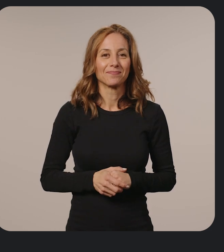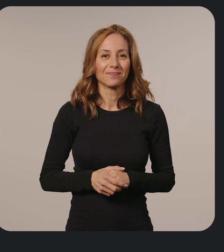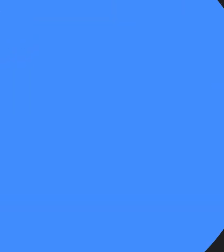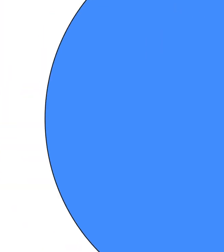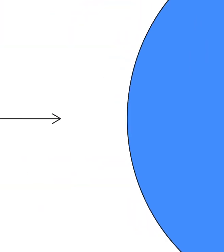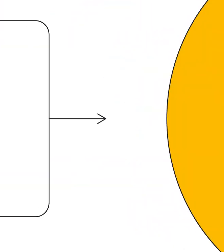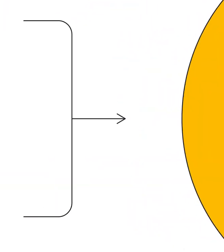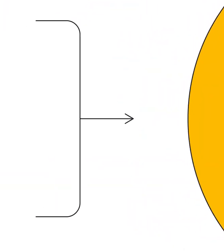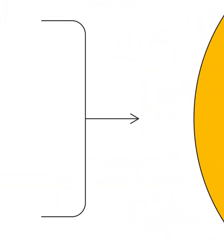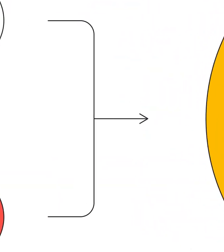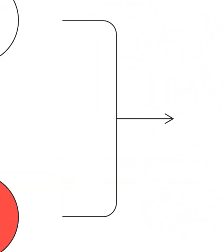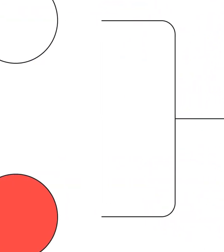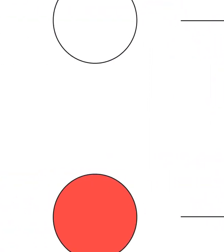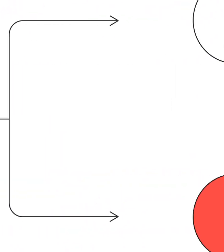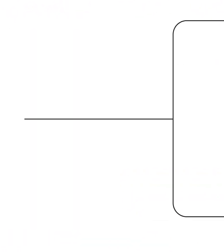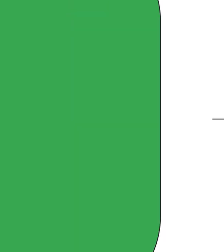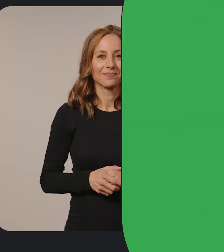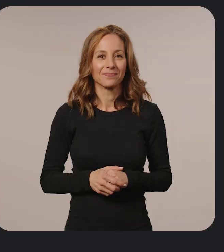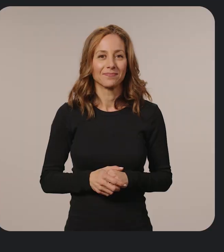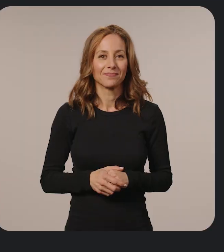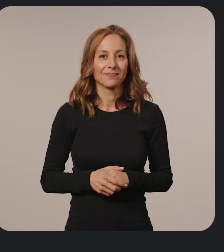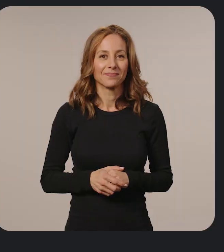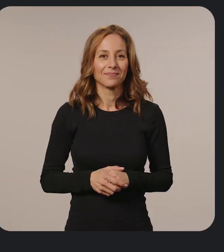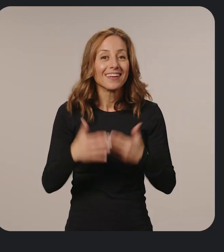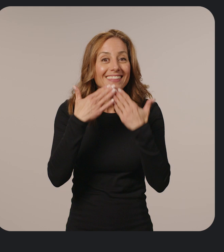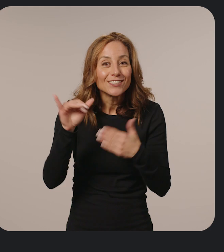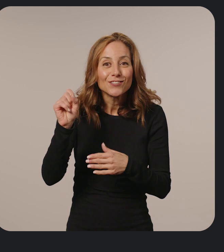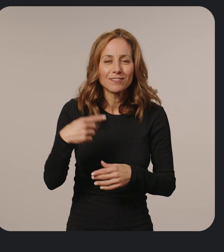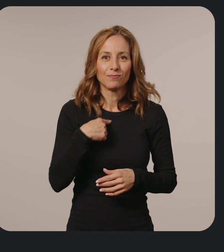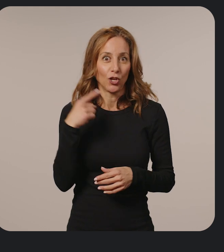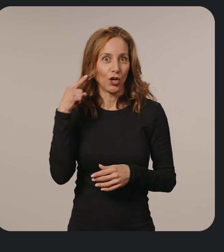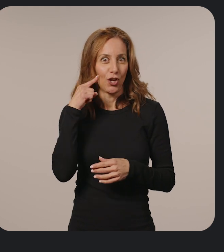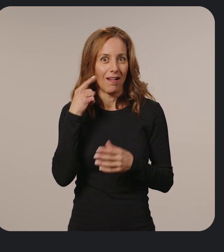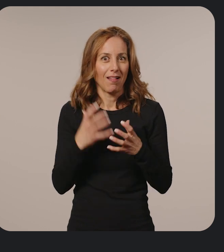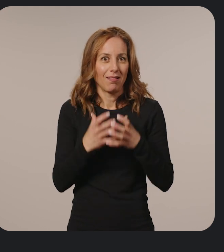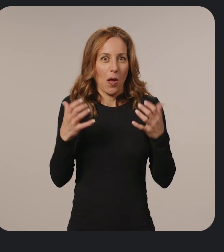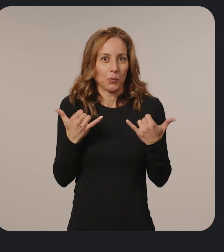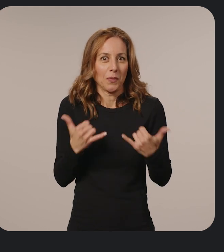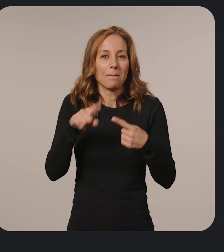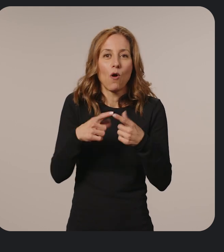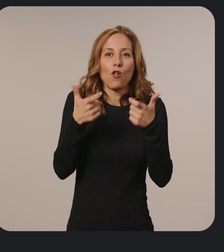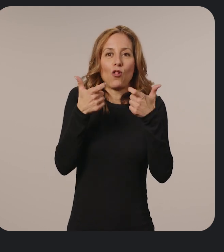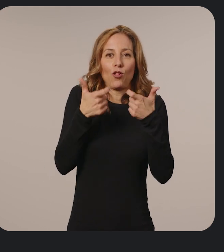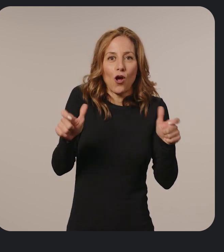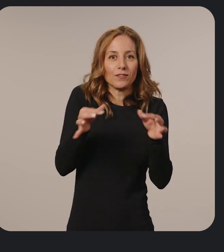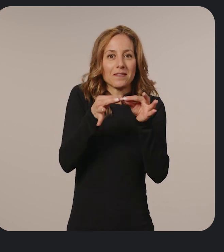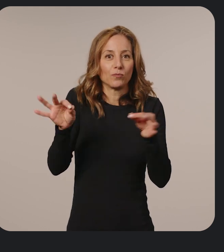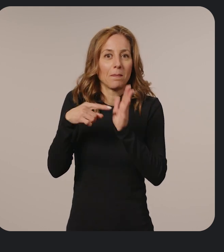Thanks, Josh. We've heard a lot today about large language models and about how you can use them, from tools like Maker Suite